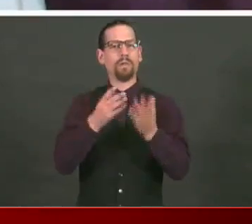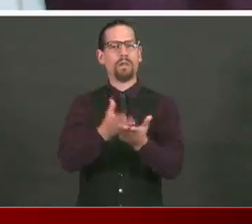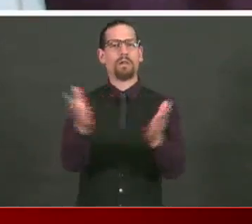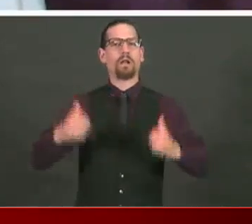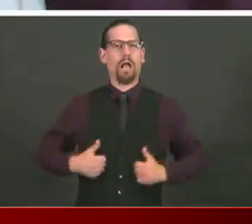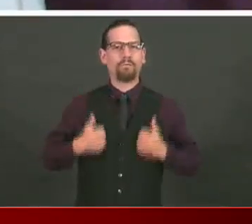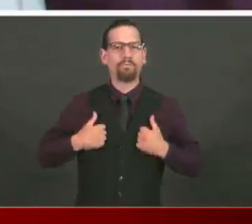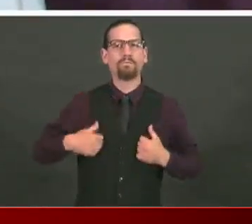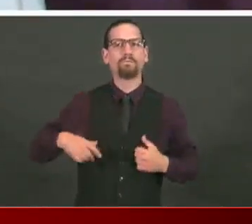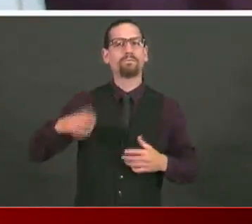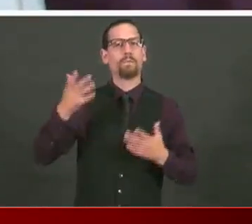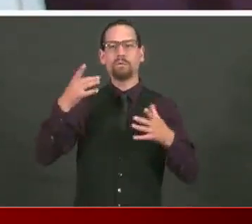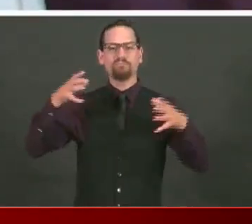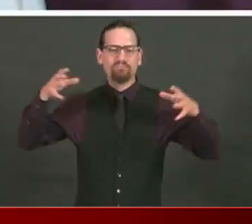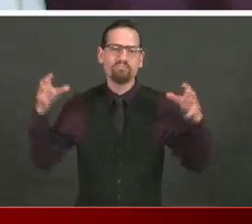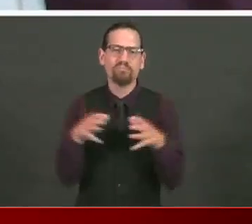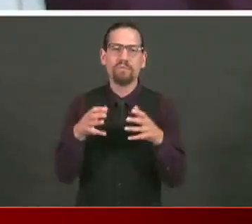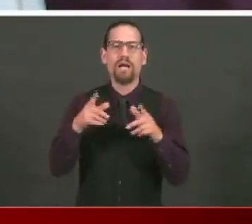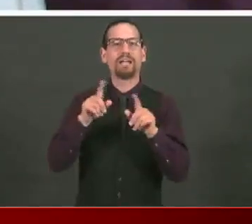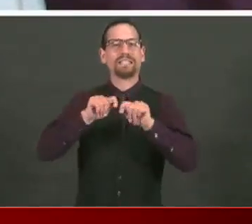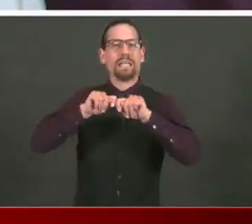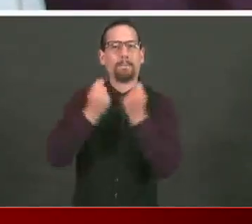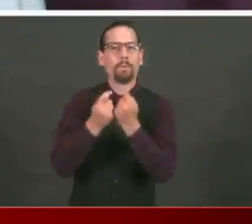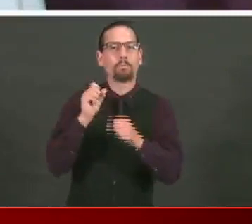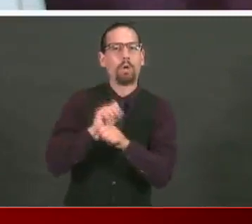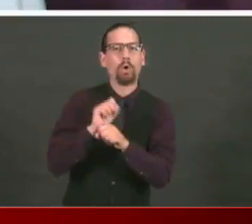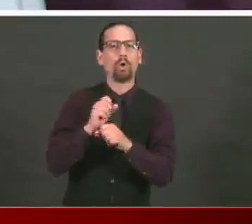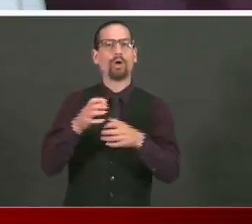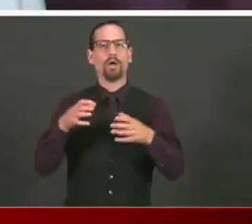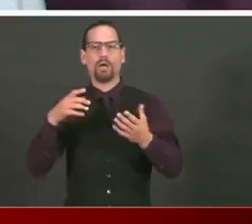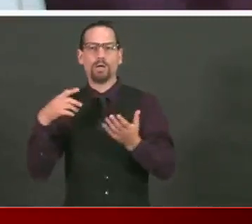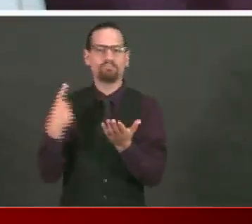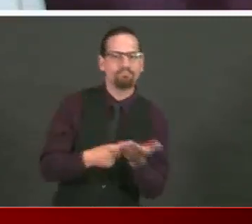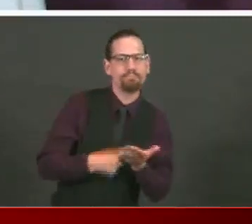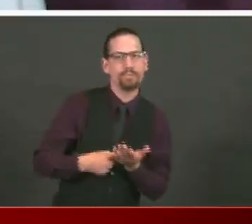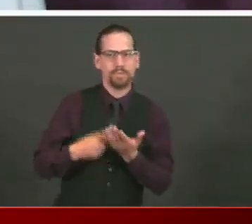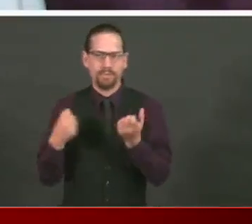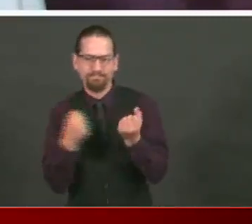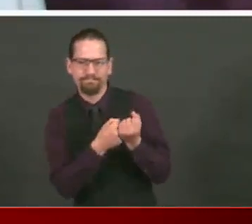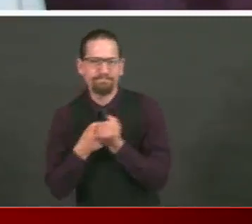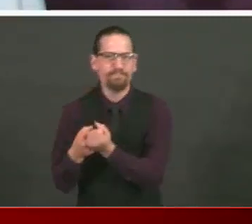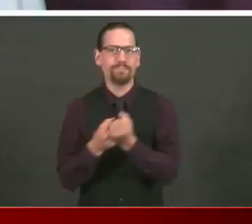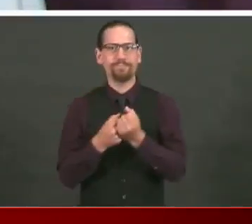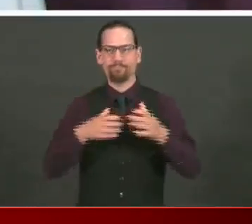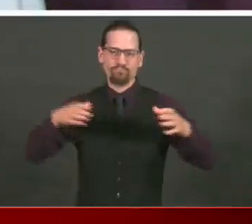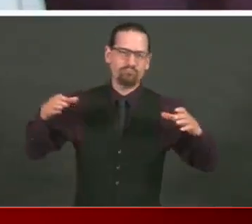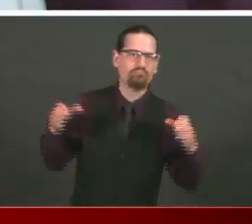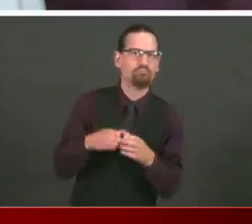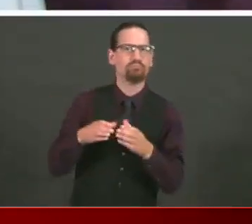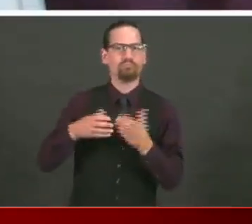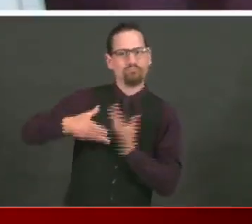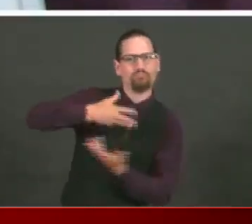IMPORTANT PART OF OUR LIVES ALL THE TIME. THEY ARE GOOD FOR MENTAL HEALTH, AGILITY, TEAMWORK, BEING WITH PEOPLE, BUT ESPECIALLY IN SUMMER